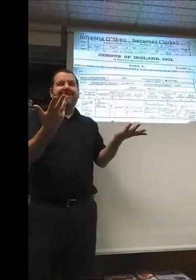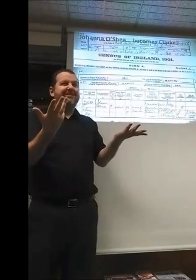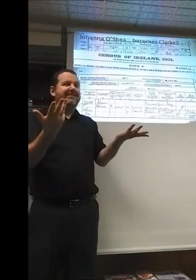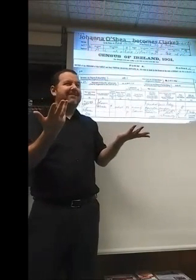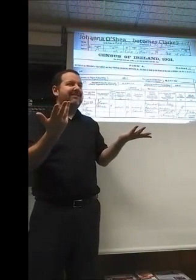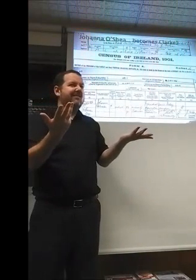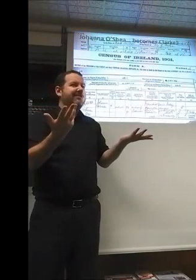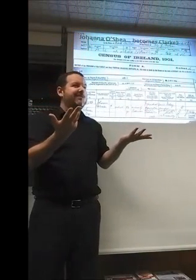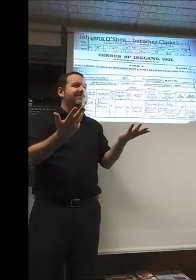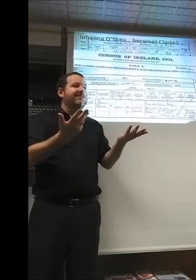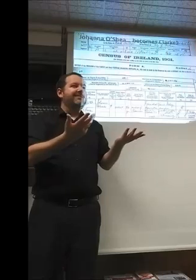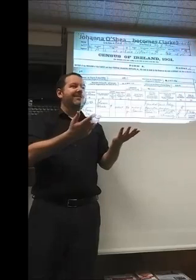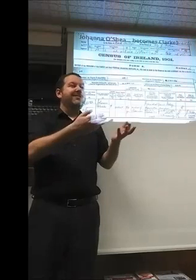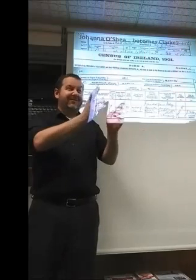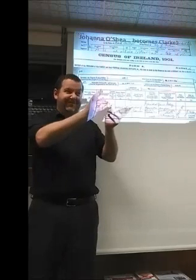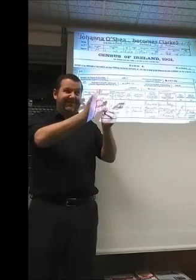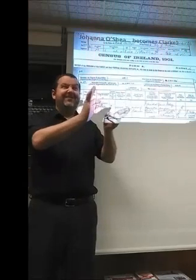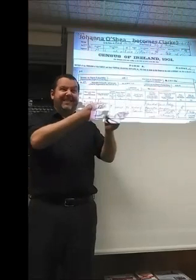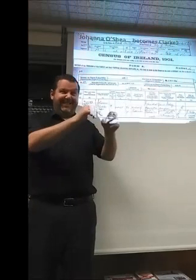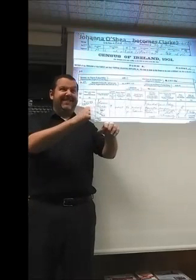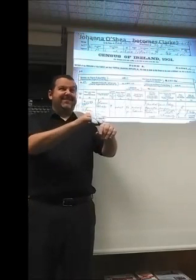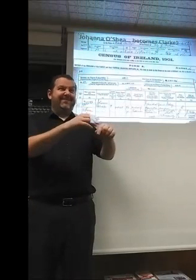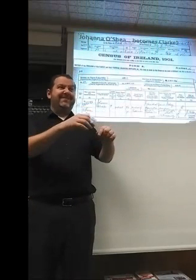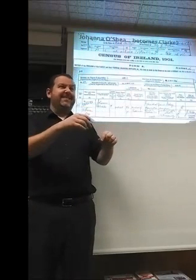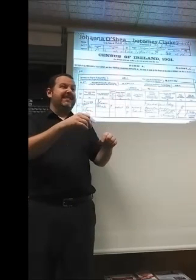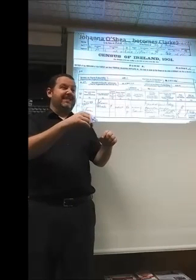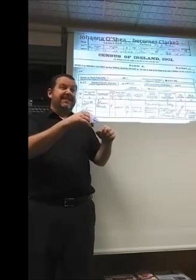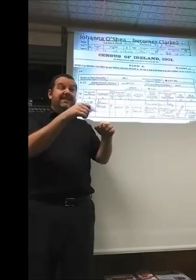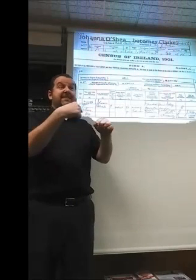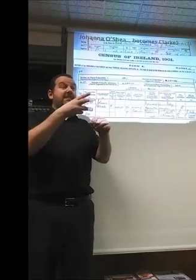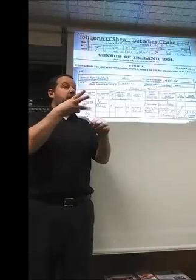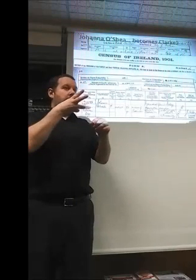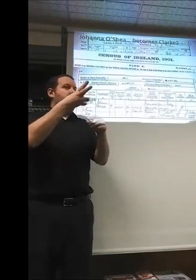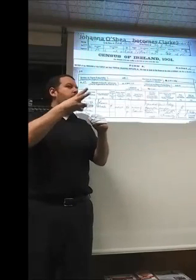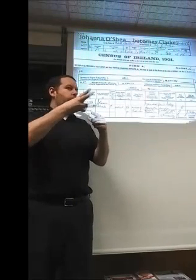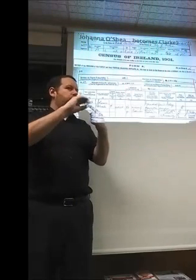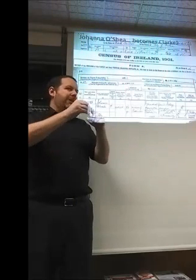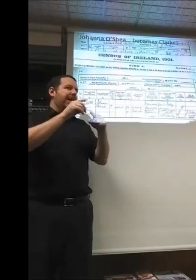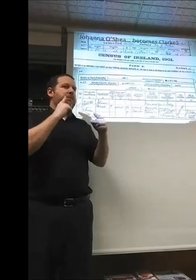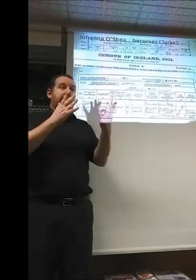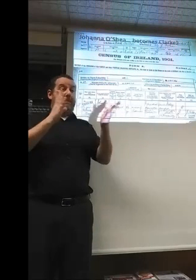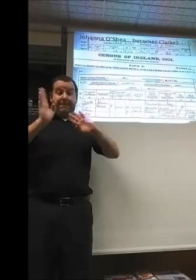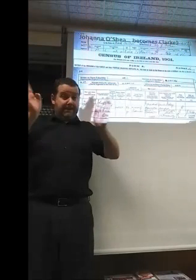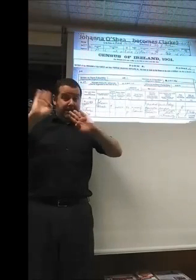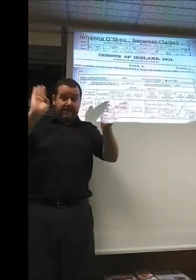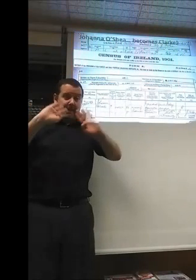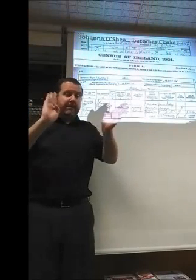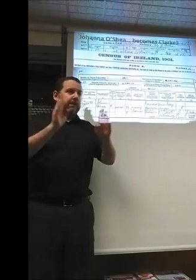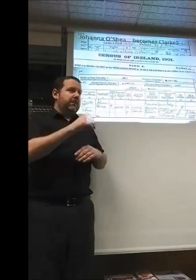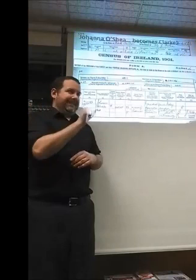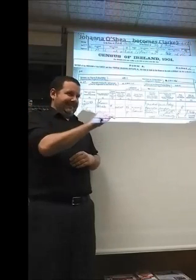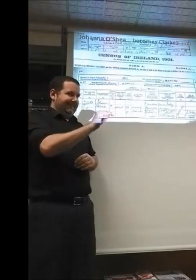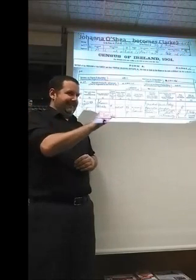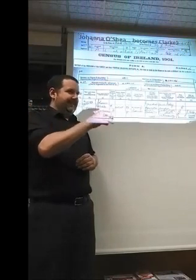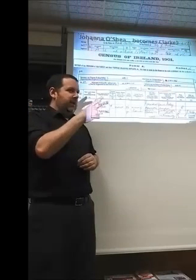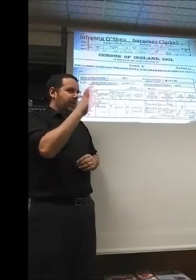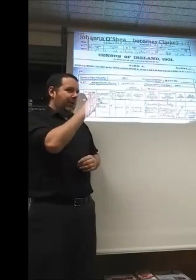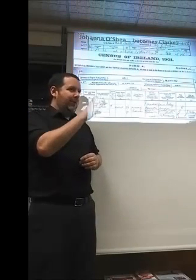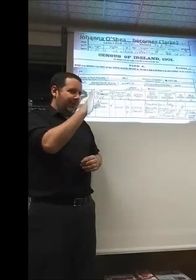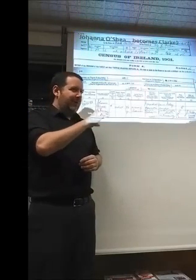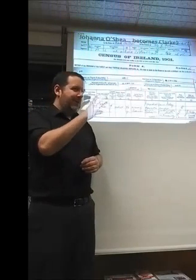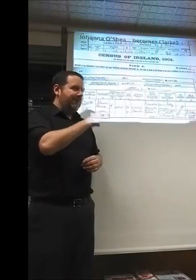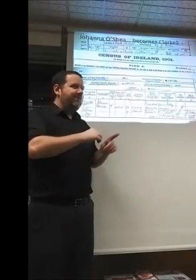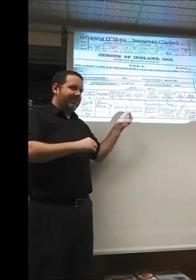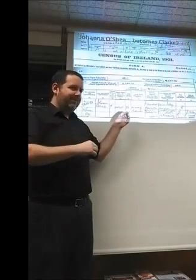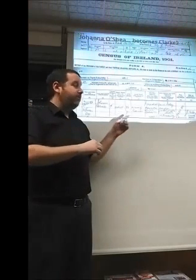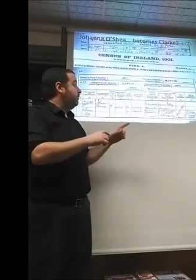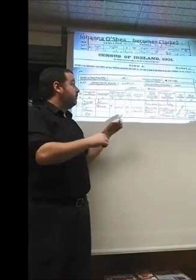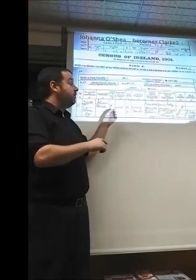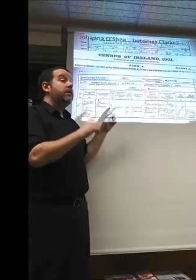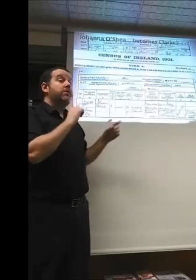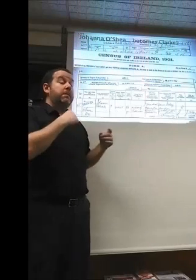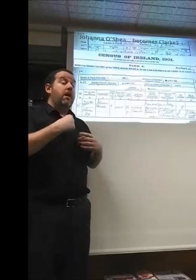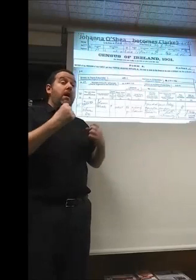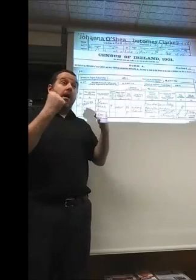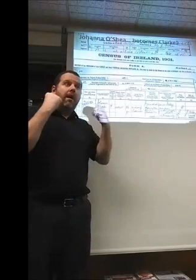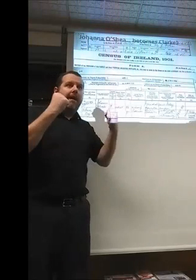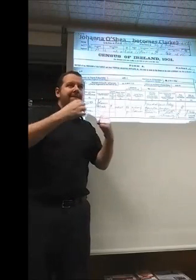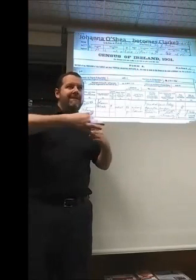wrote a message to him that said “if you come back into court again.